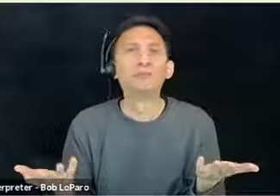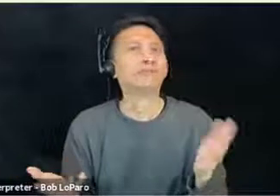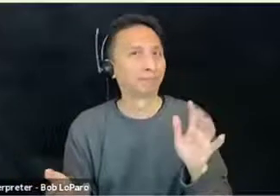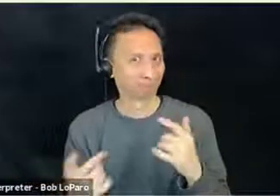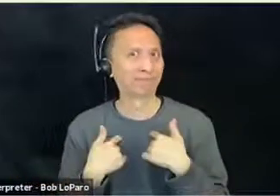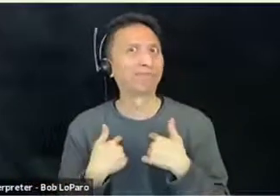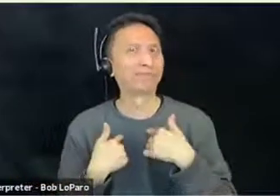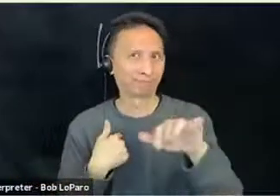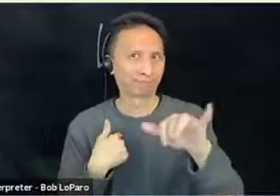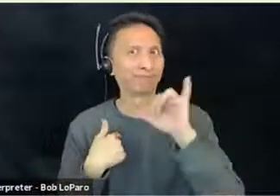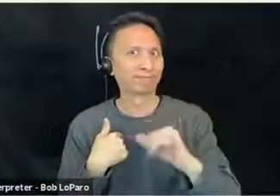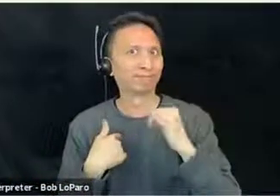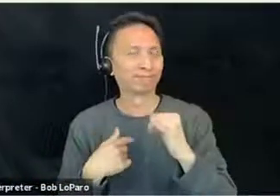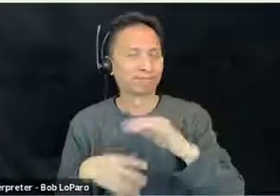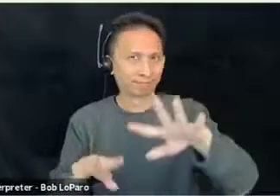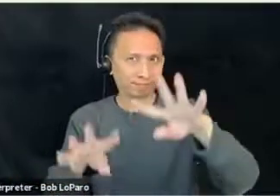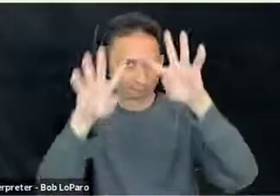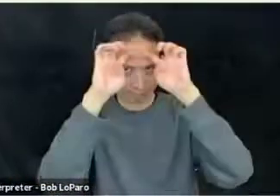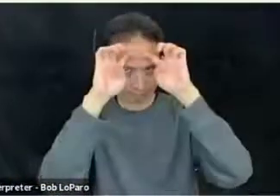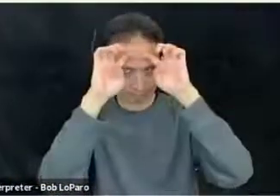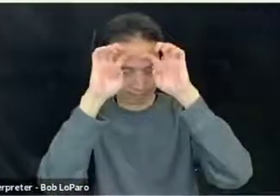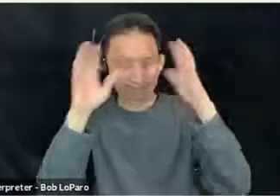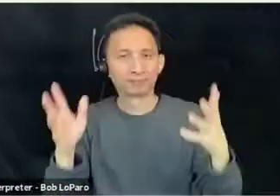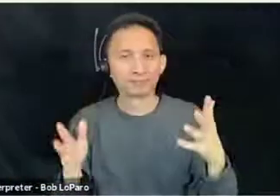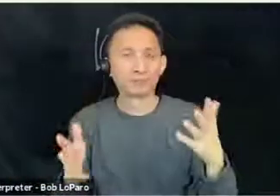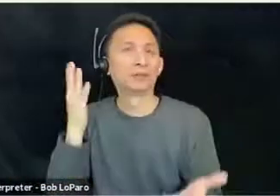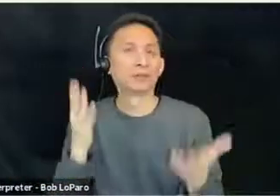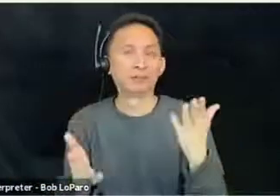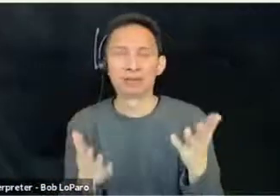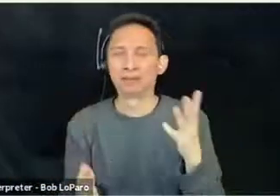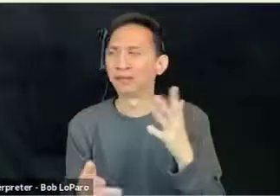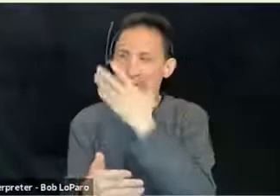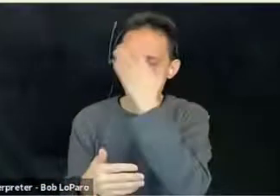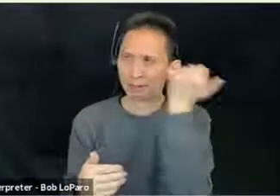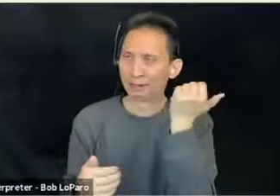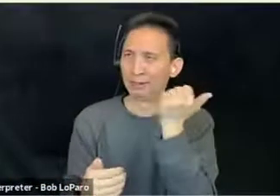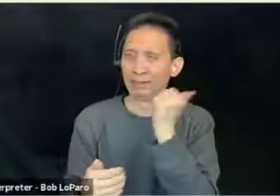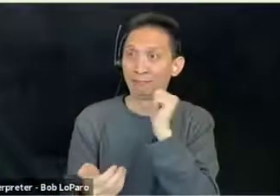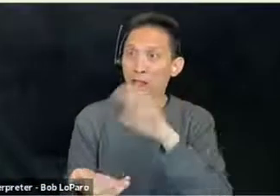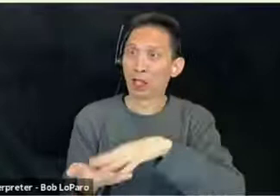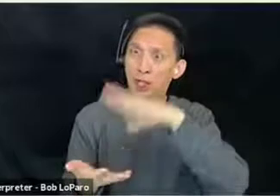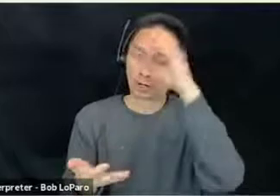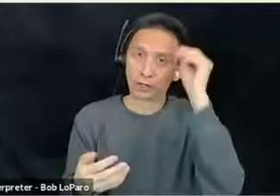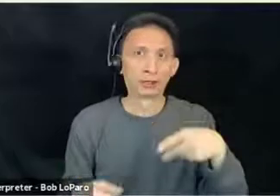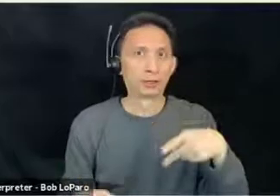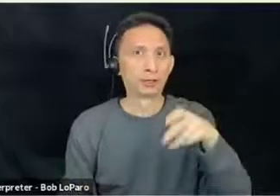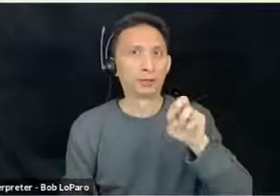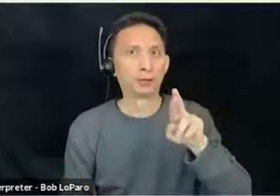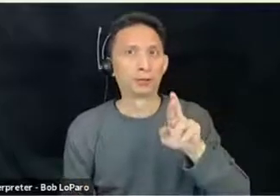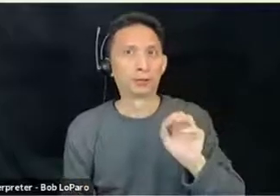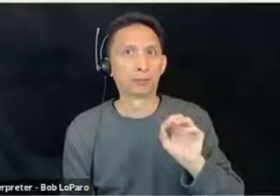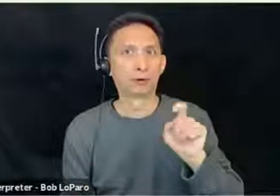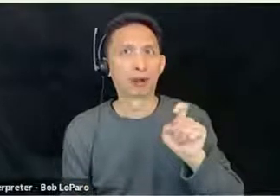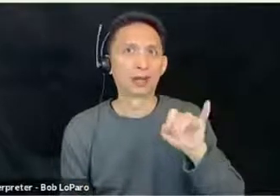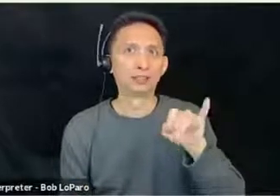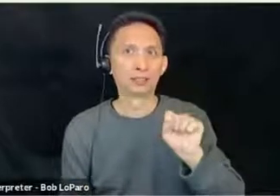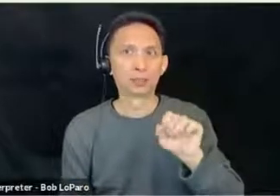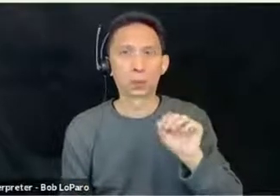You may have forgotten what a peroxisome is from your biology classes in school,